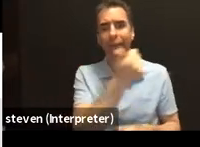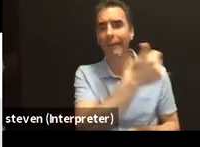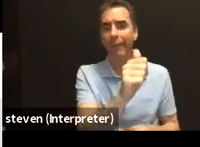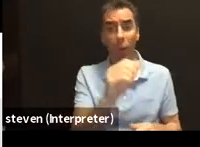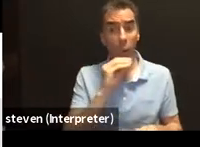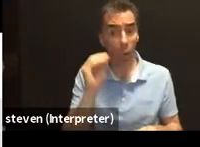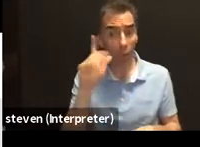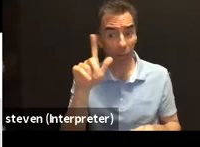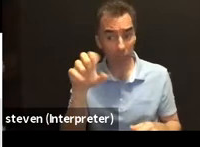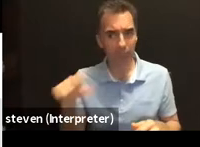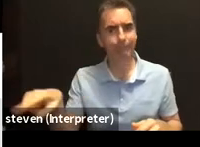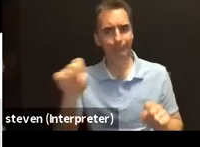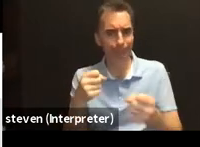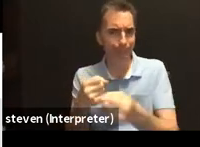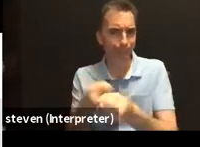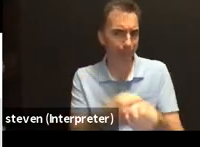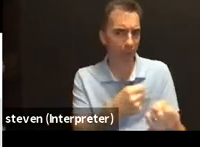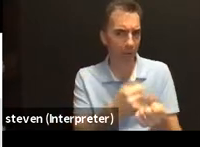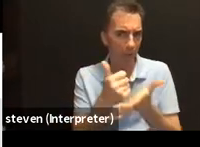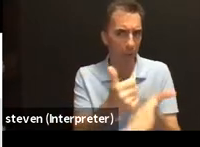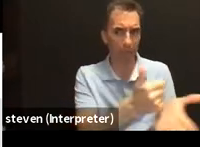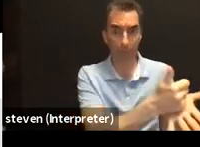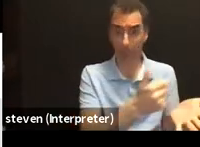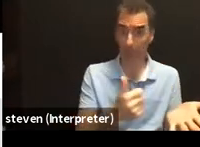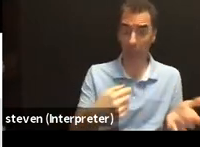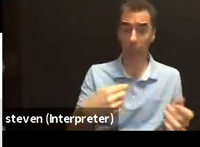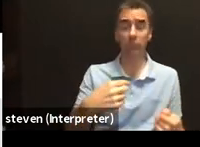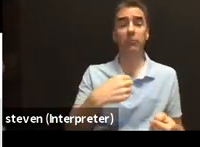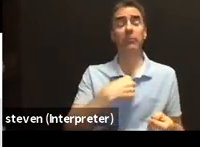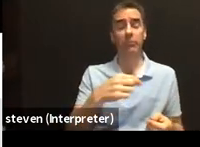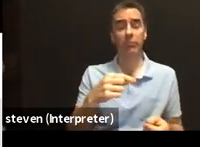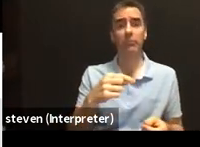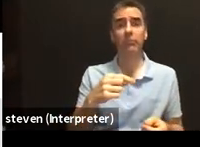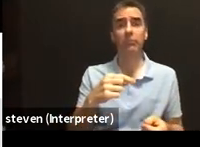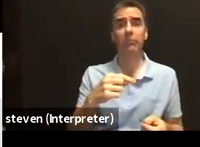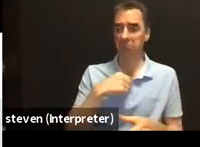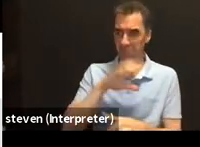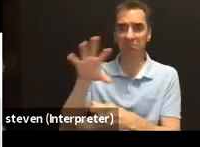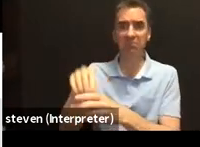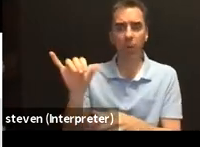maria.rodriguez: So I have been able to take part of that. I'm also the community lead for the bill for several